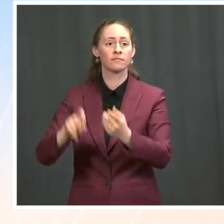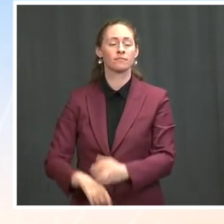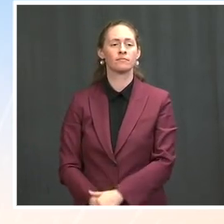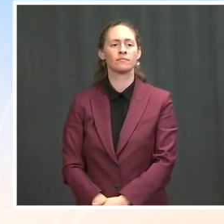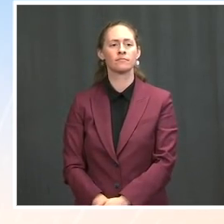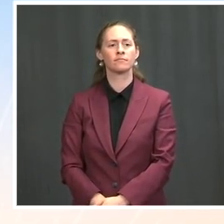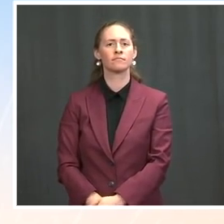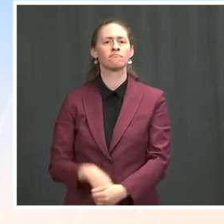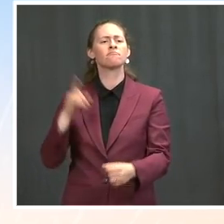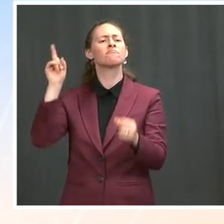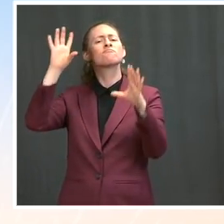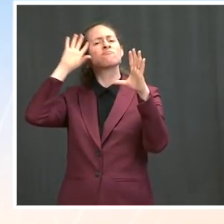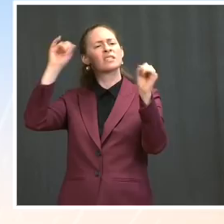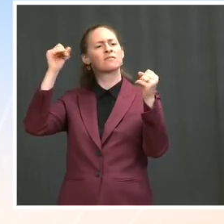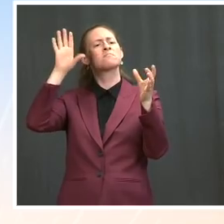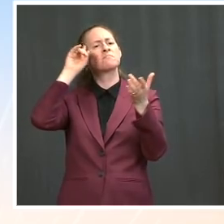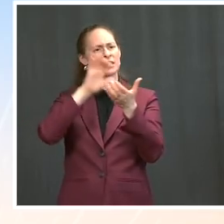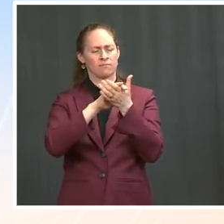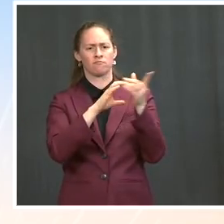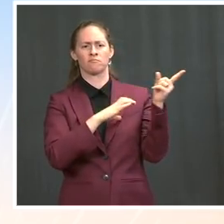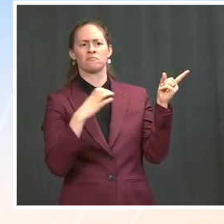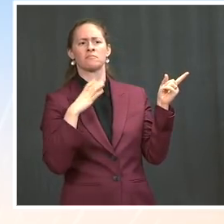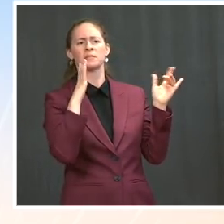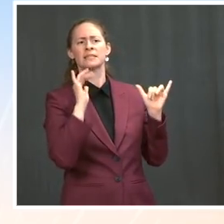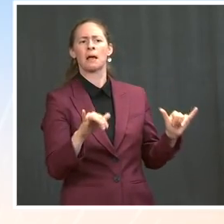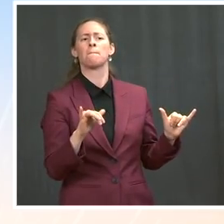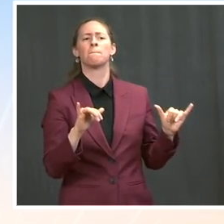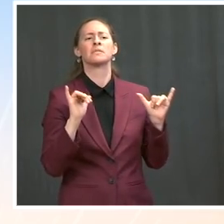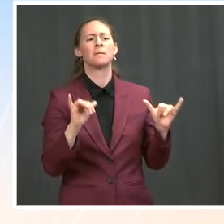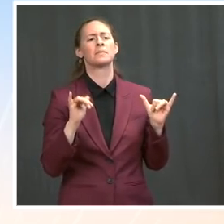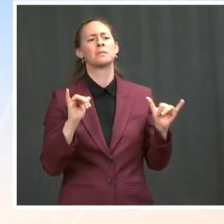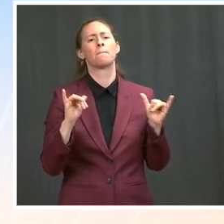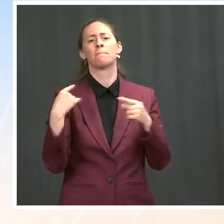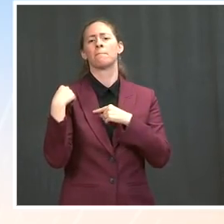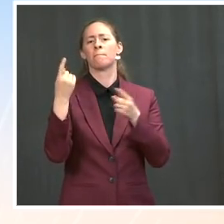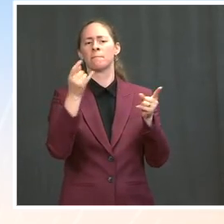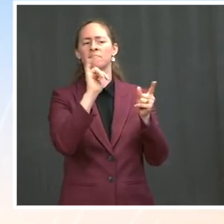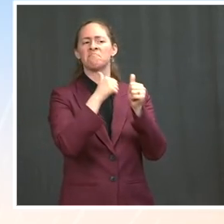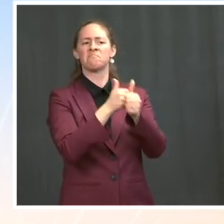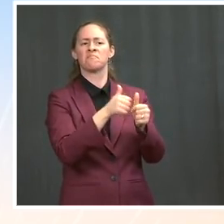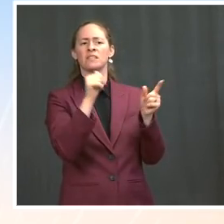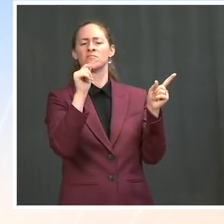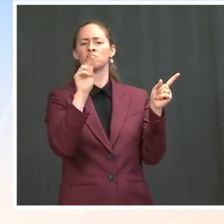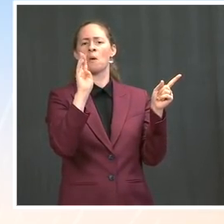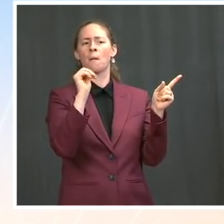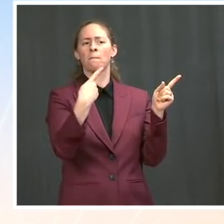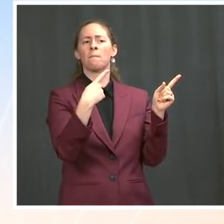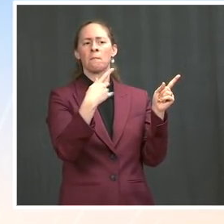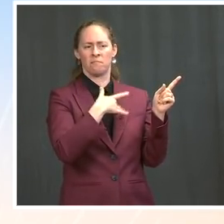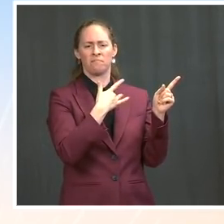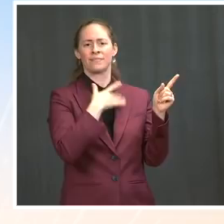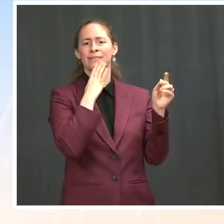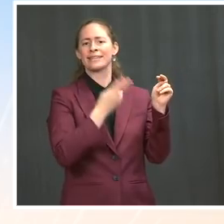which is to raise the debt ceiling. We know that that will be a central focus and discussion, probably even in here, come the fall.